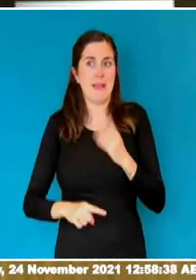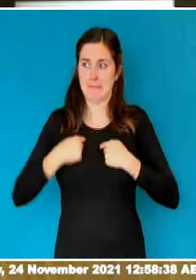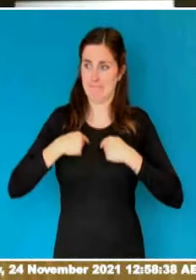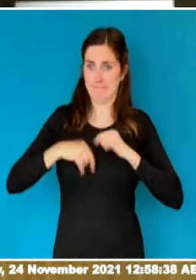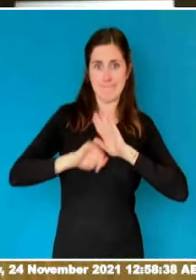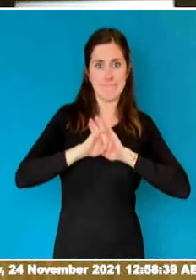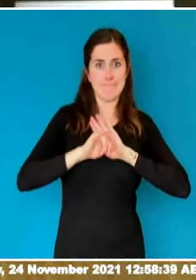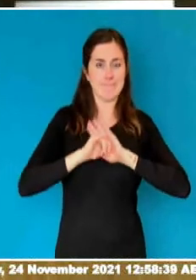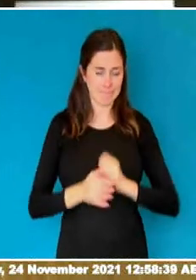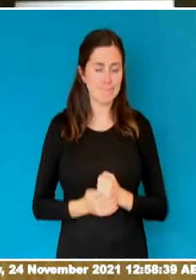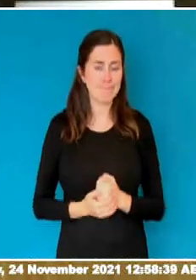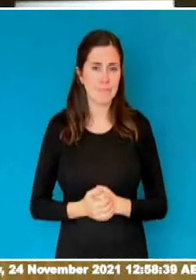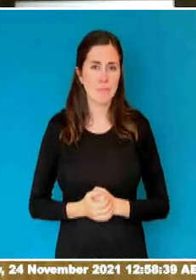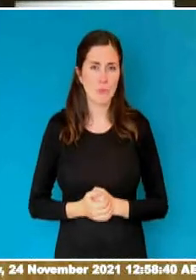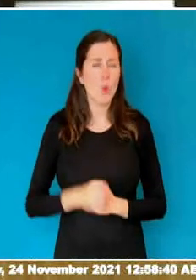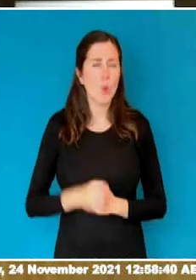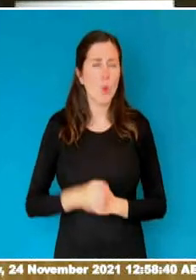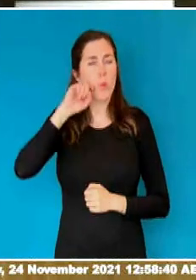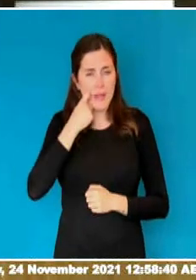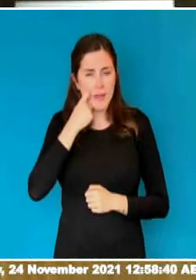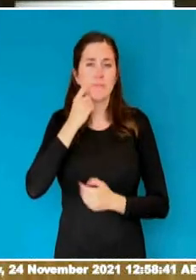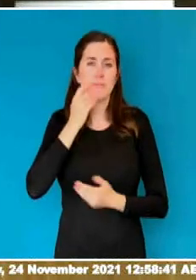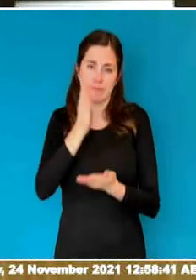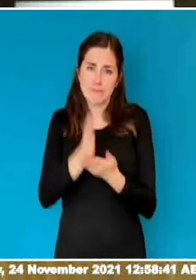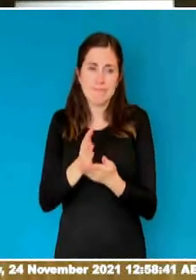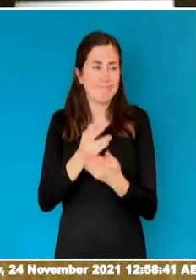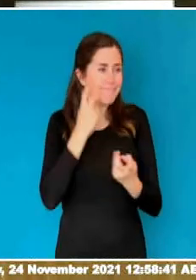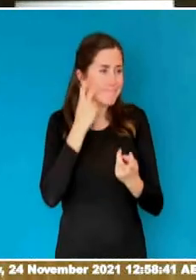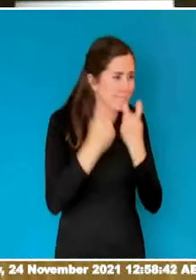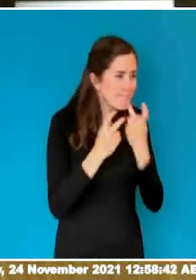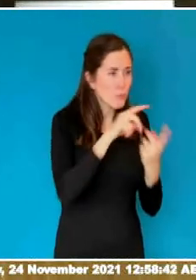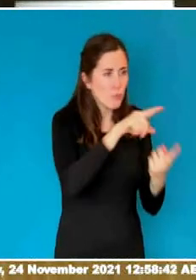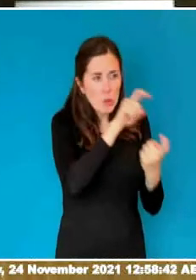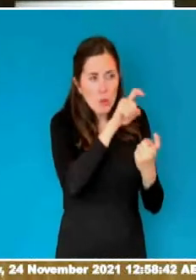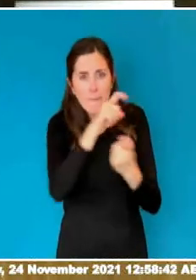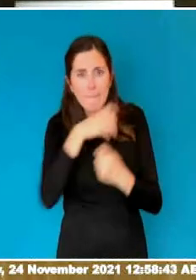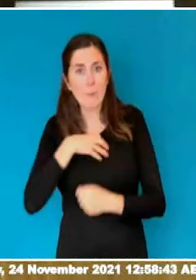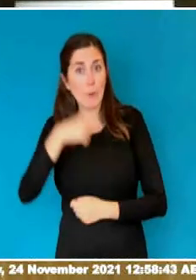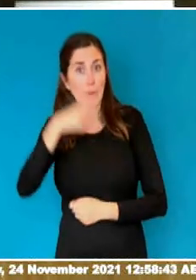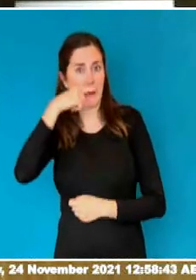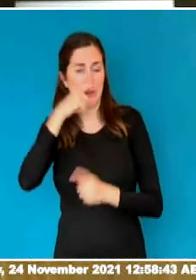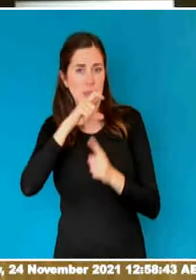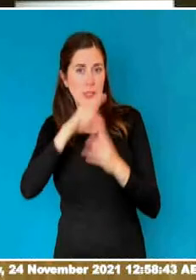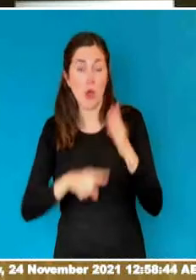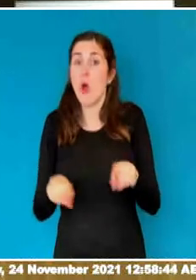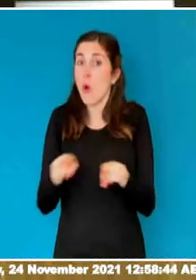efforts to improve recruitment including a review of our neurodiversity recruitment